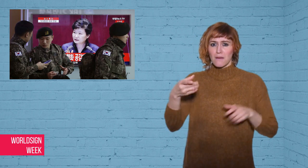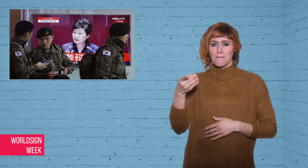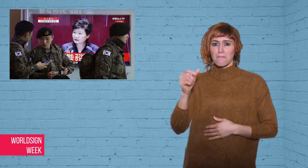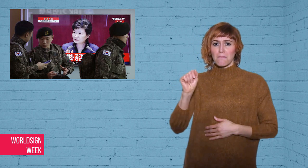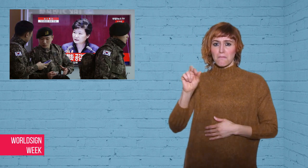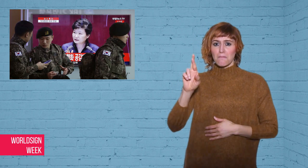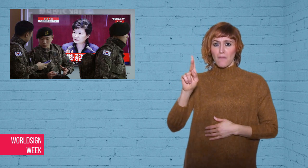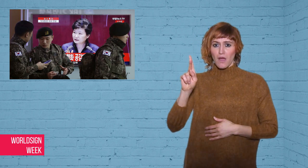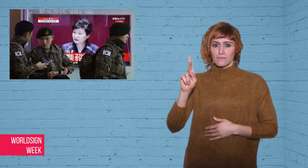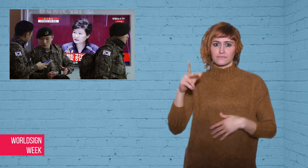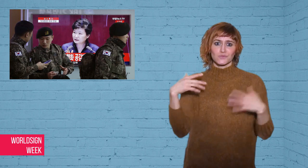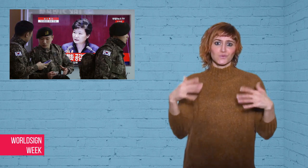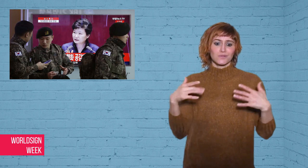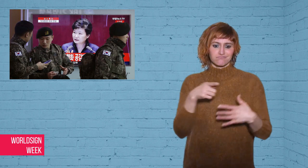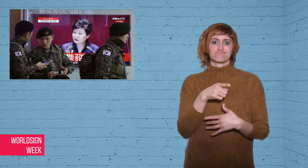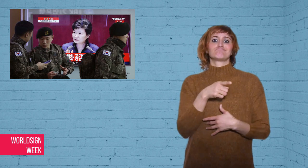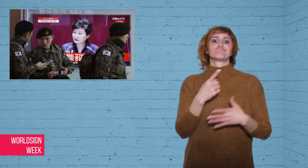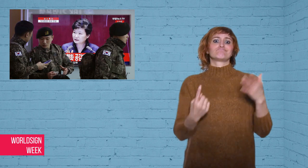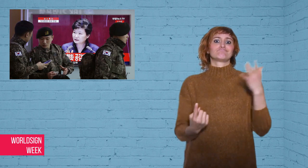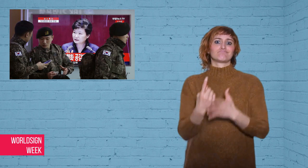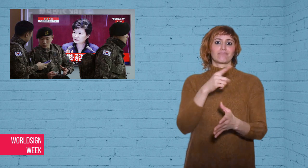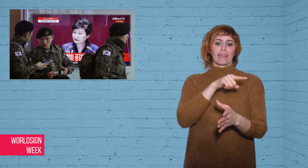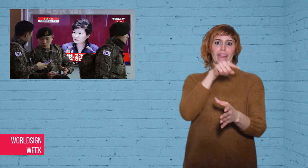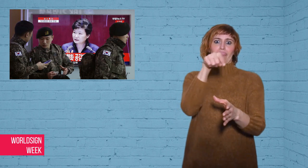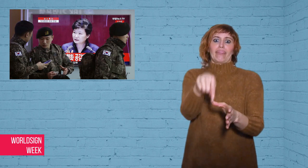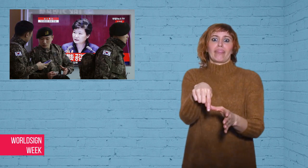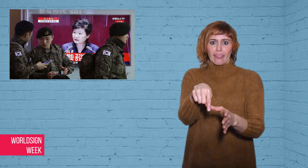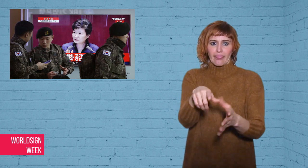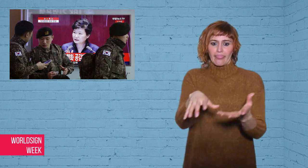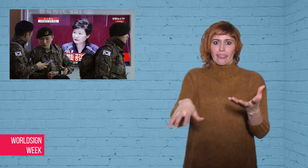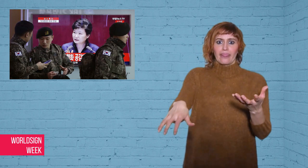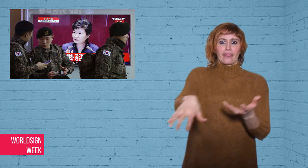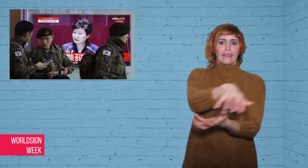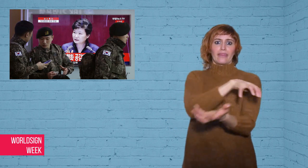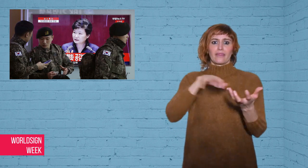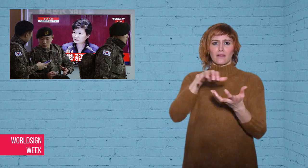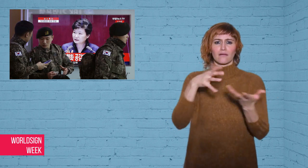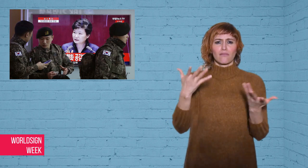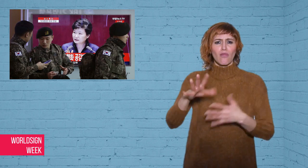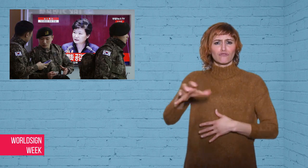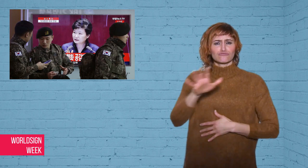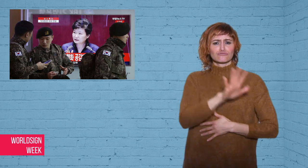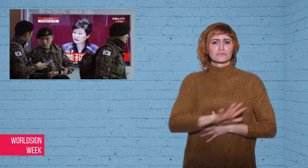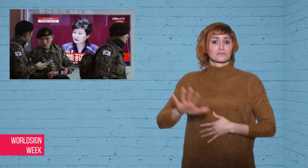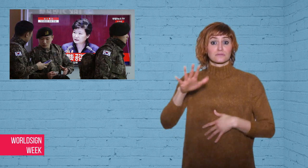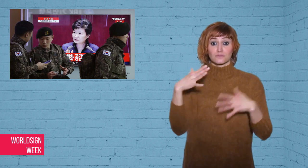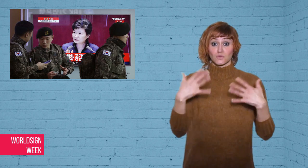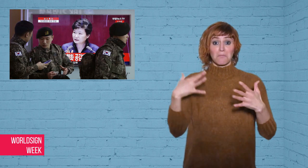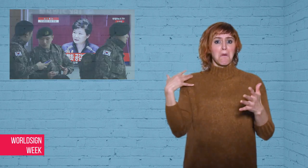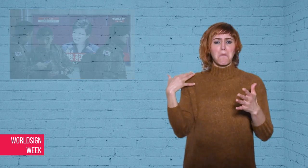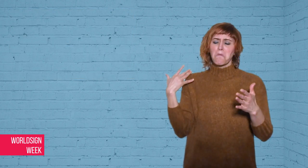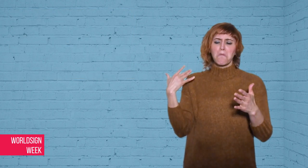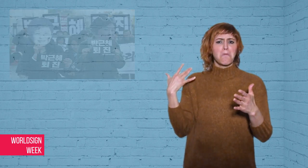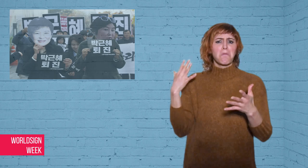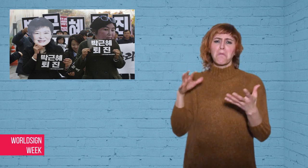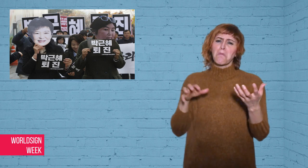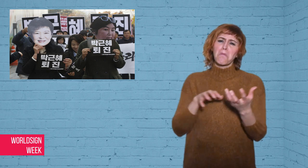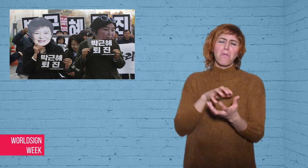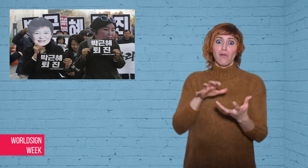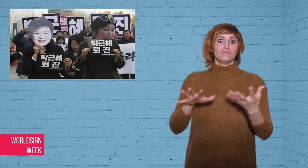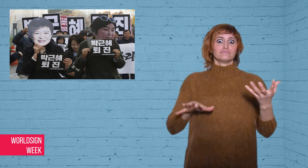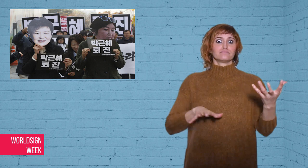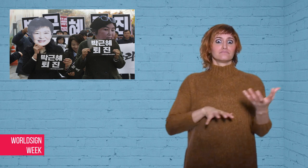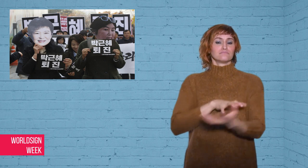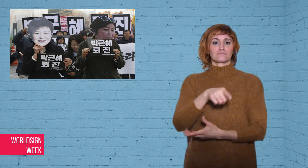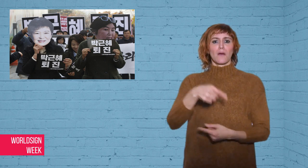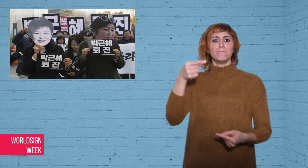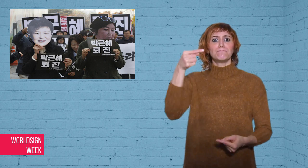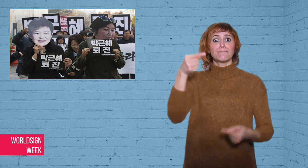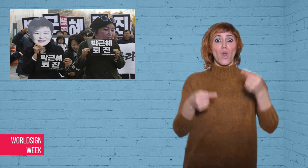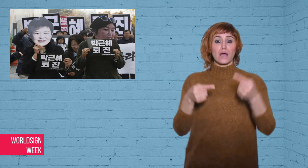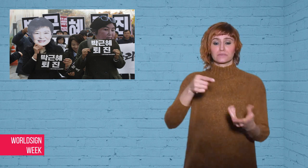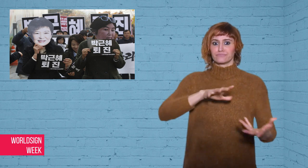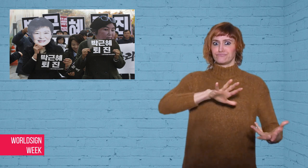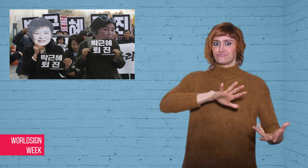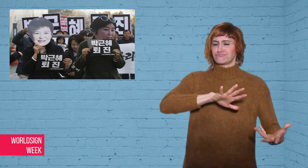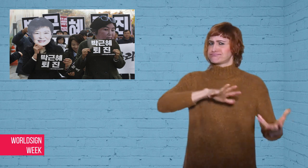Park is involved in one of the country’s biggest